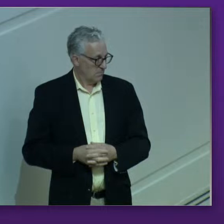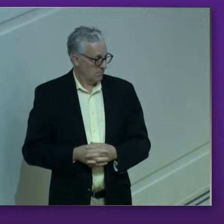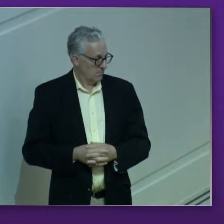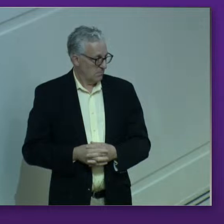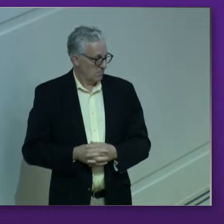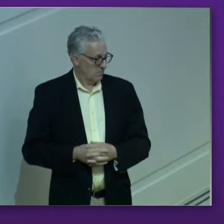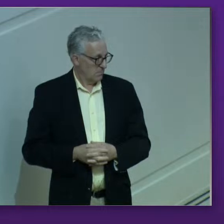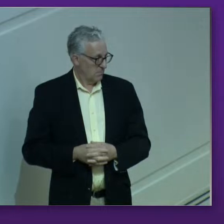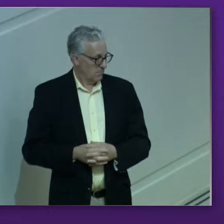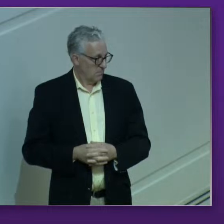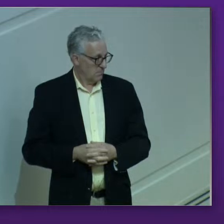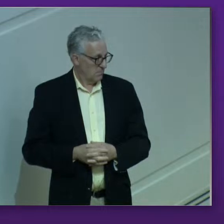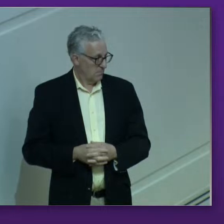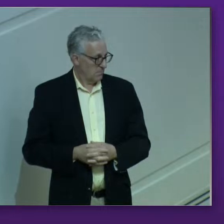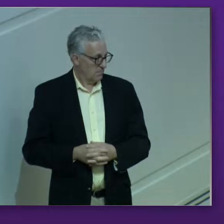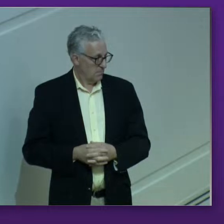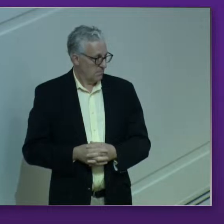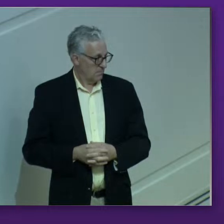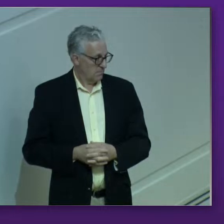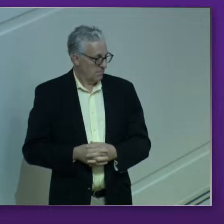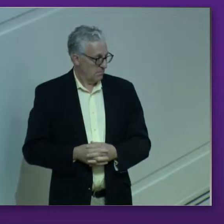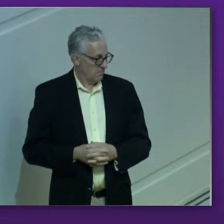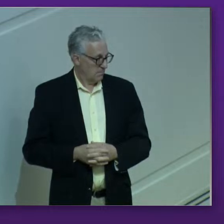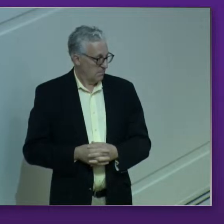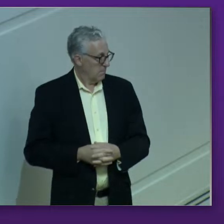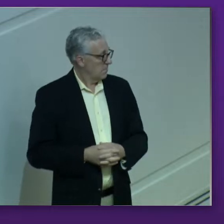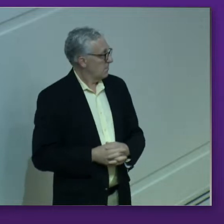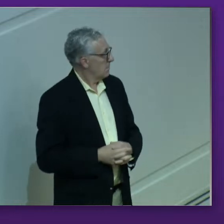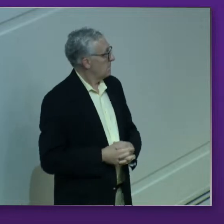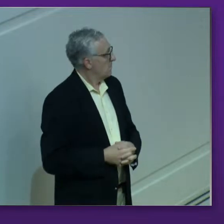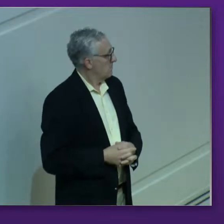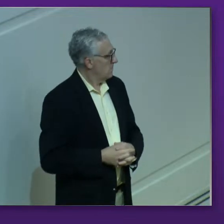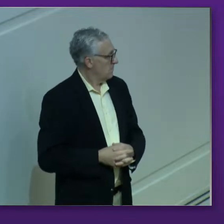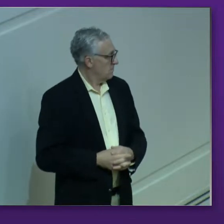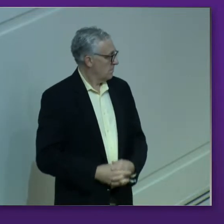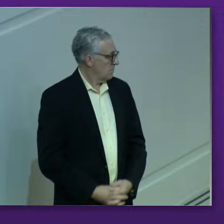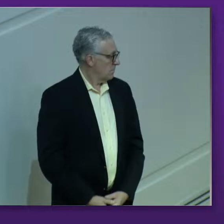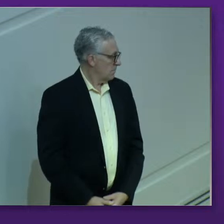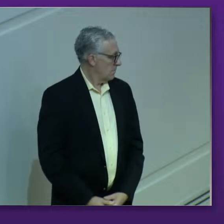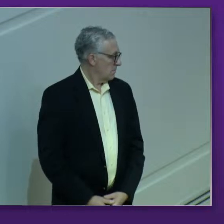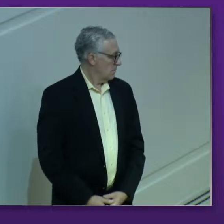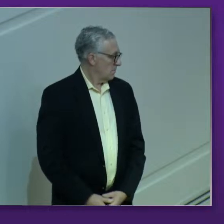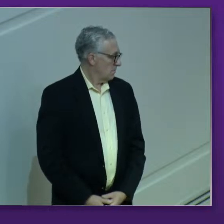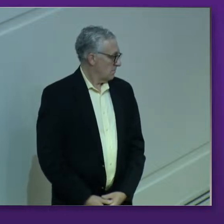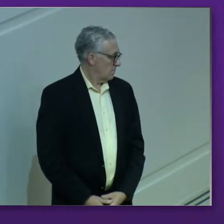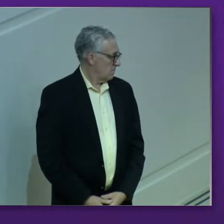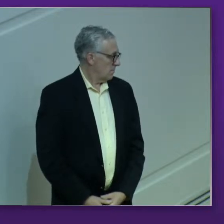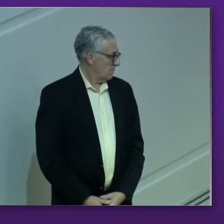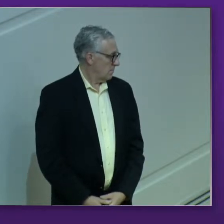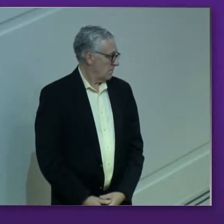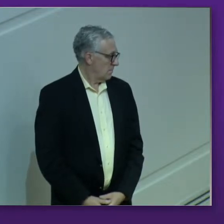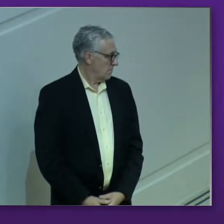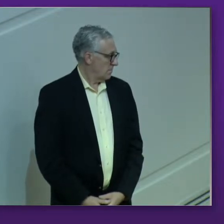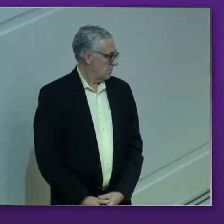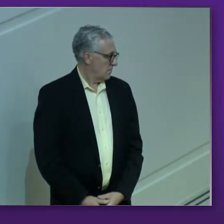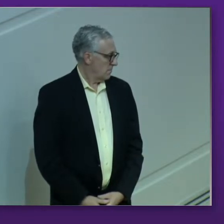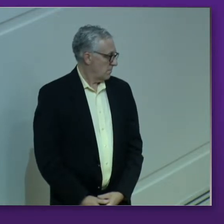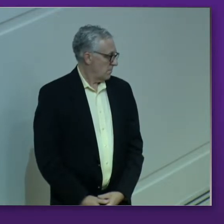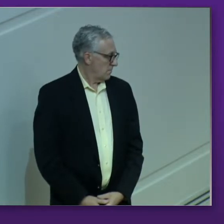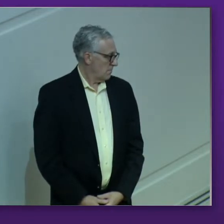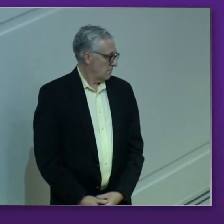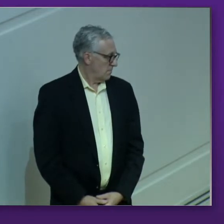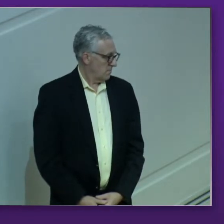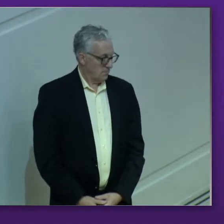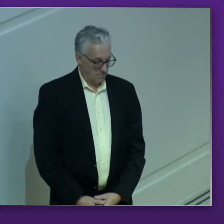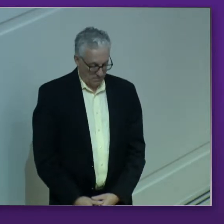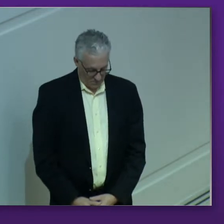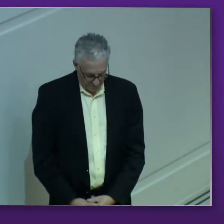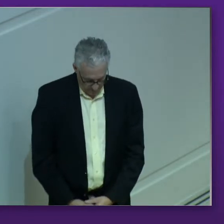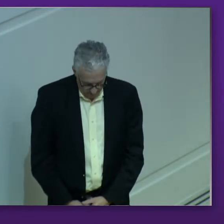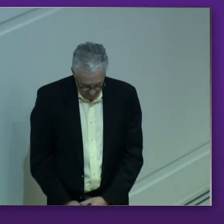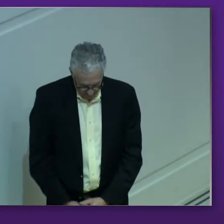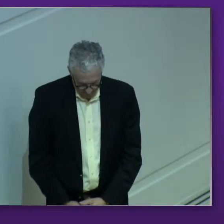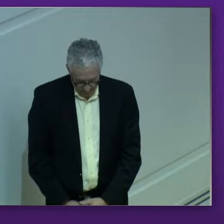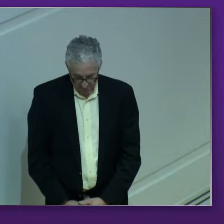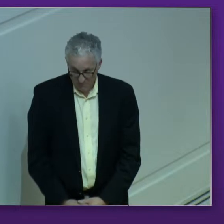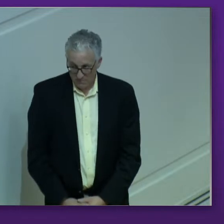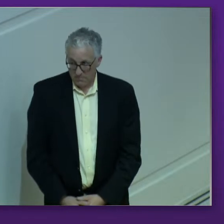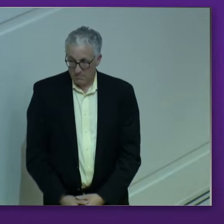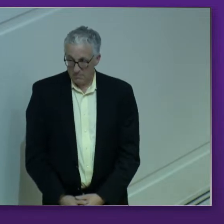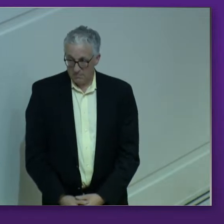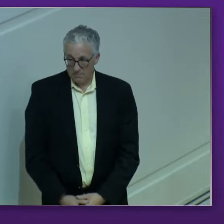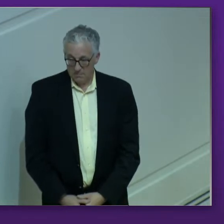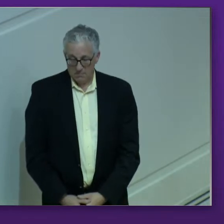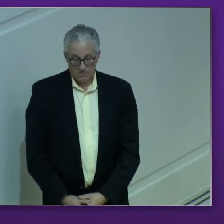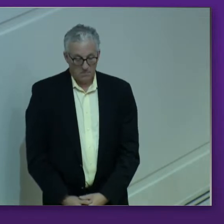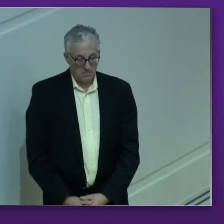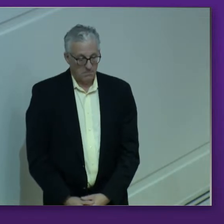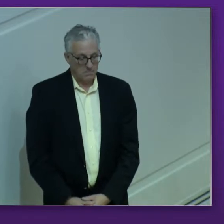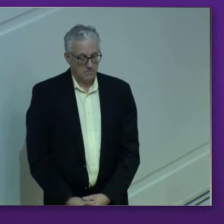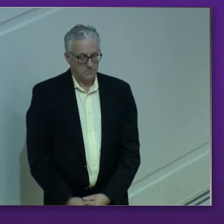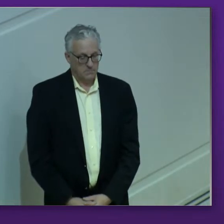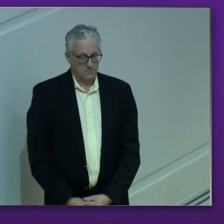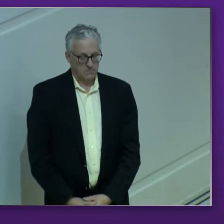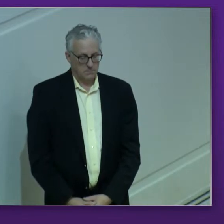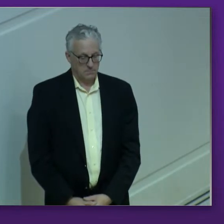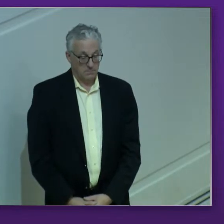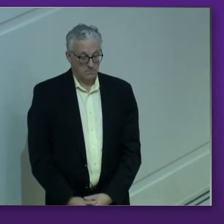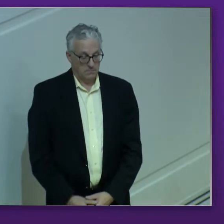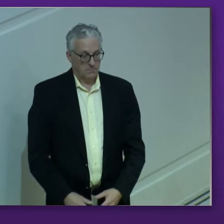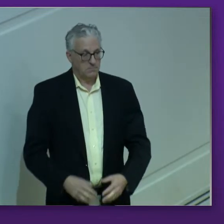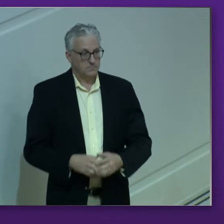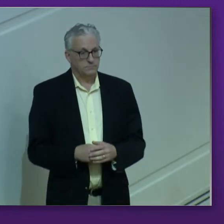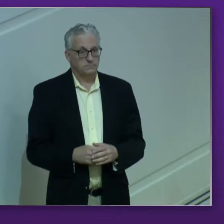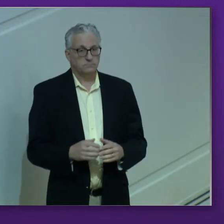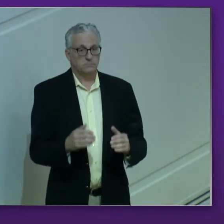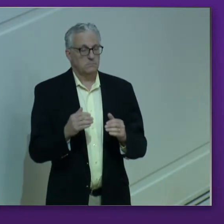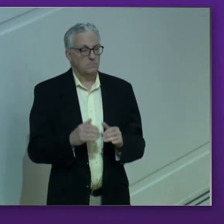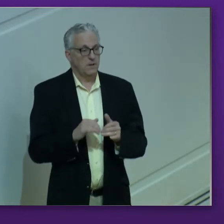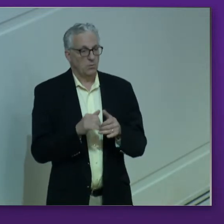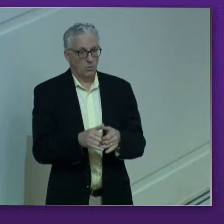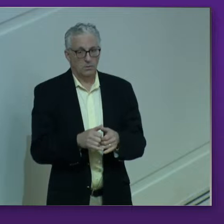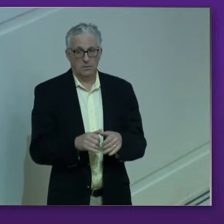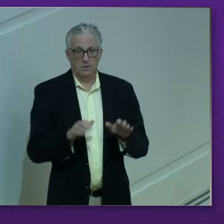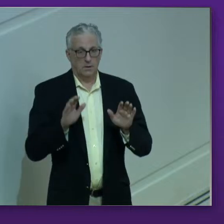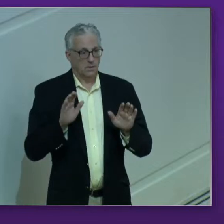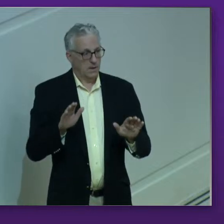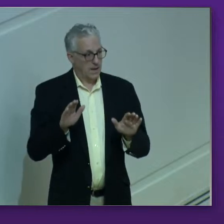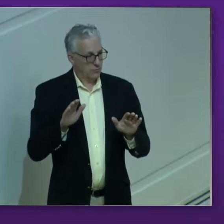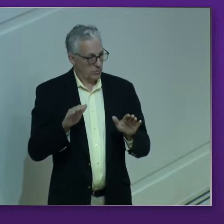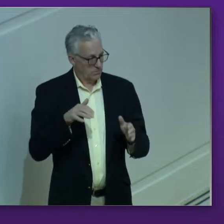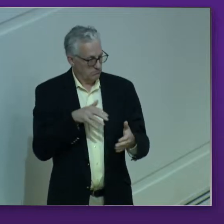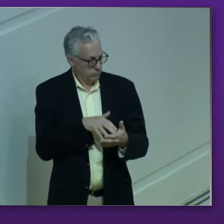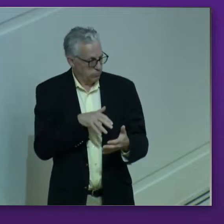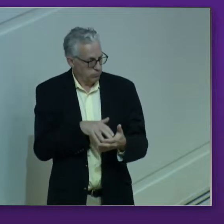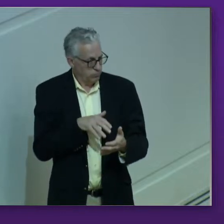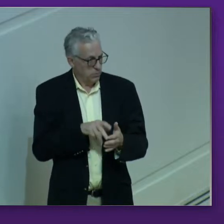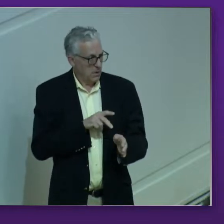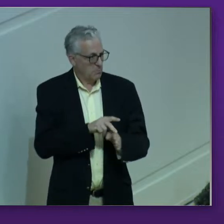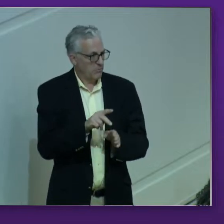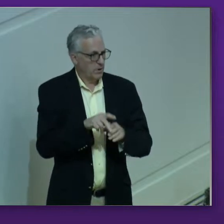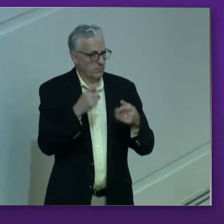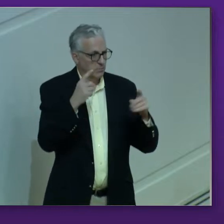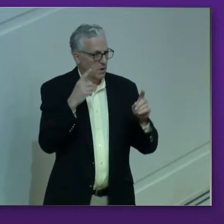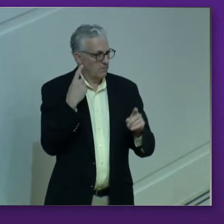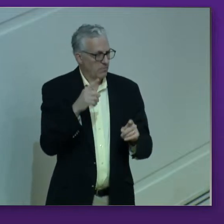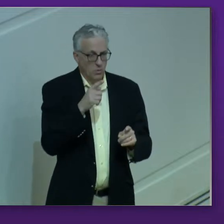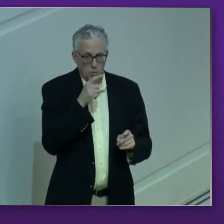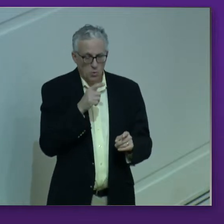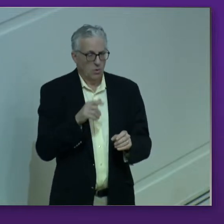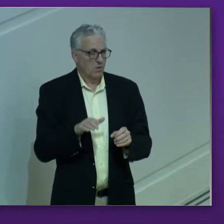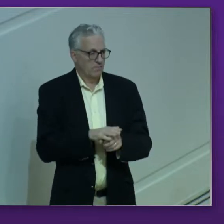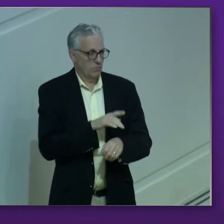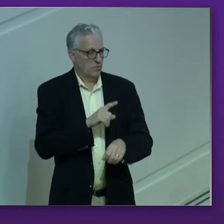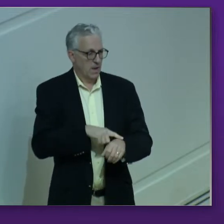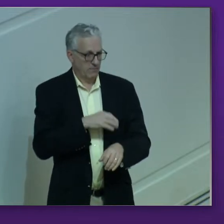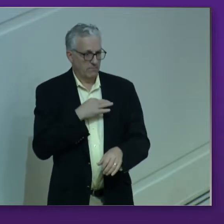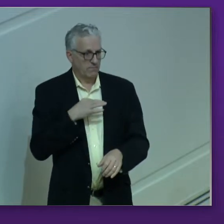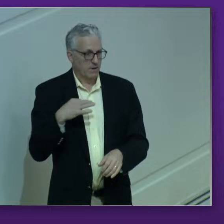ACT. CONGRATULATIONS .